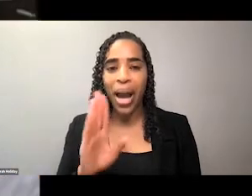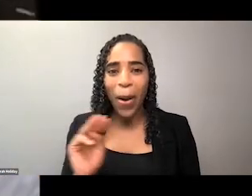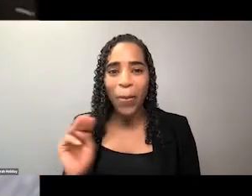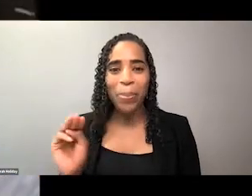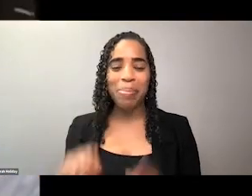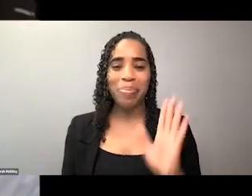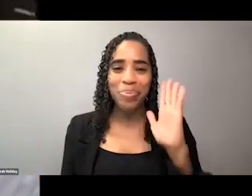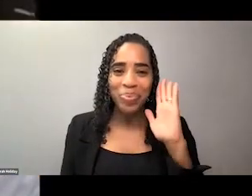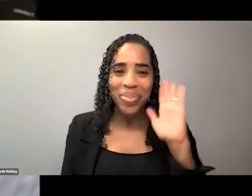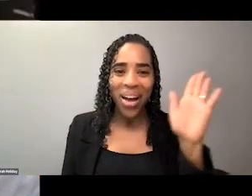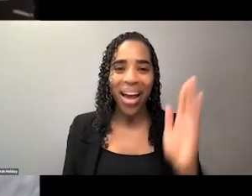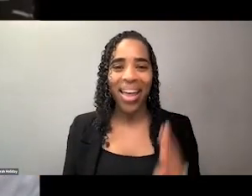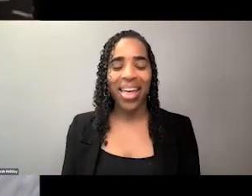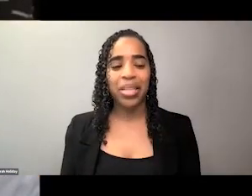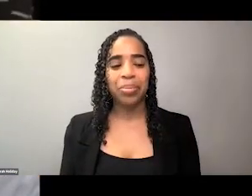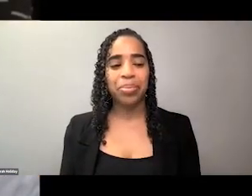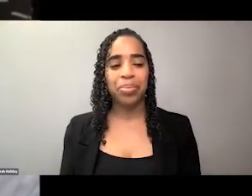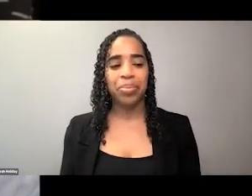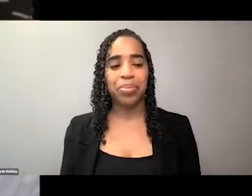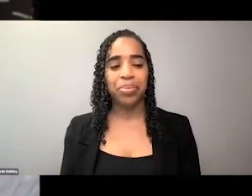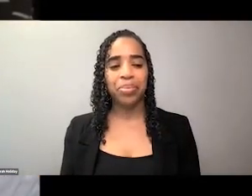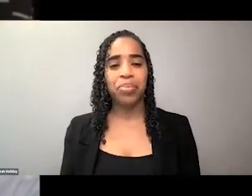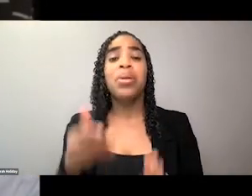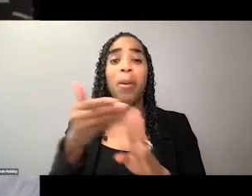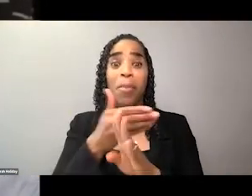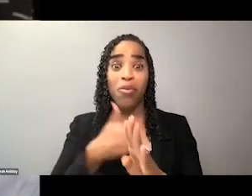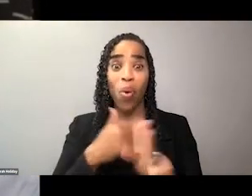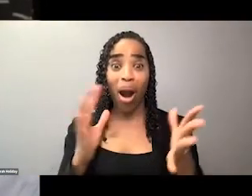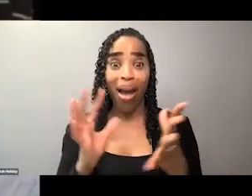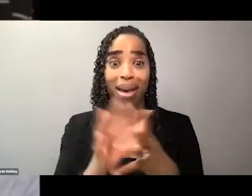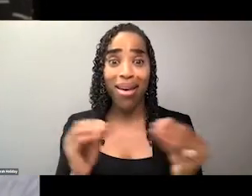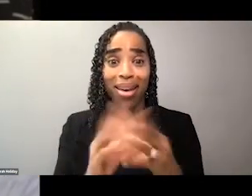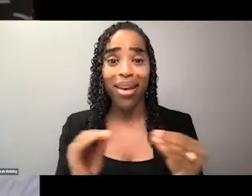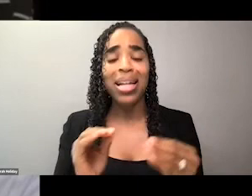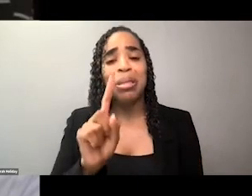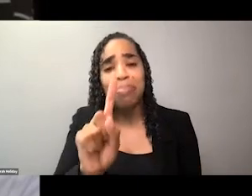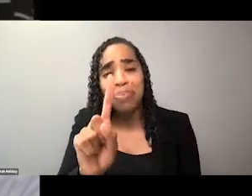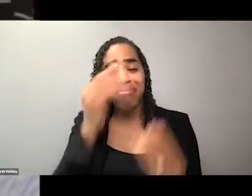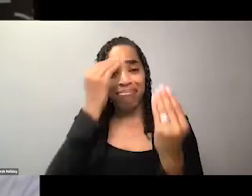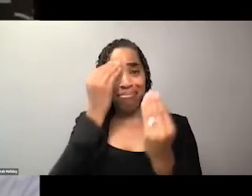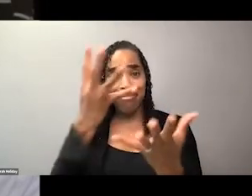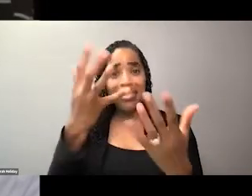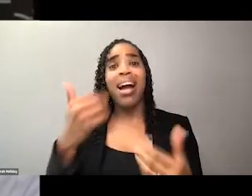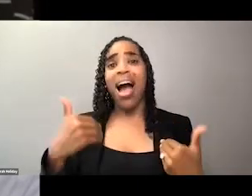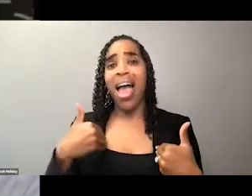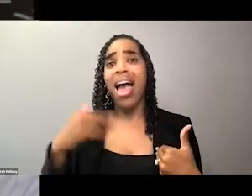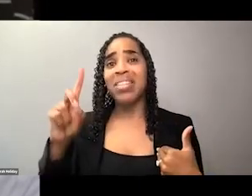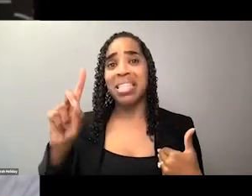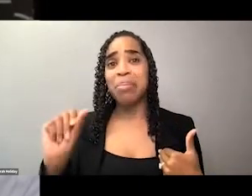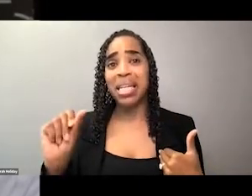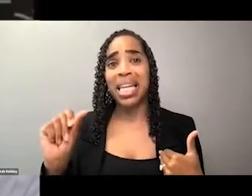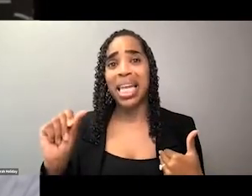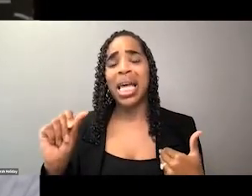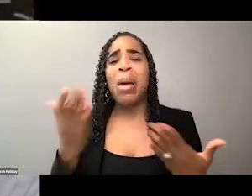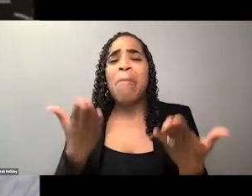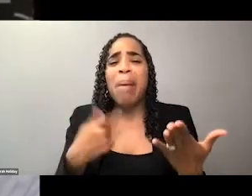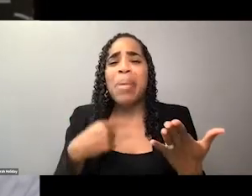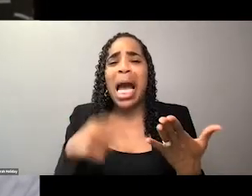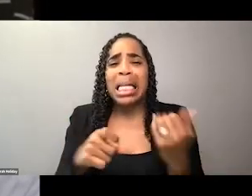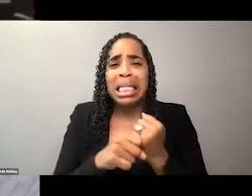Hi. Before I start, I have a disability, so I may need extra time.